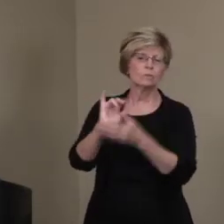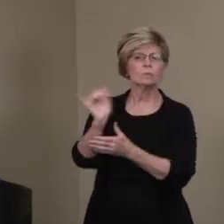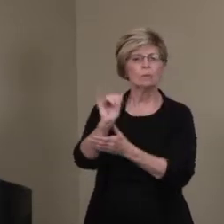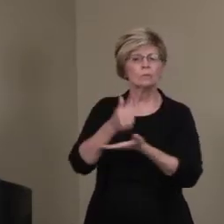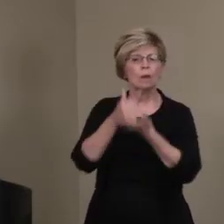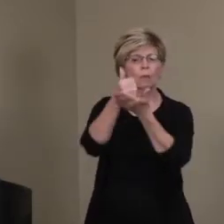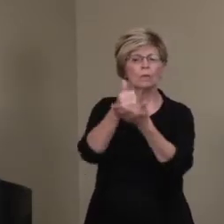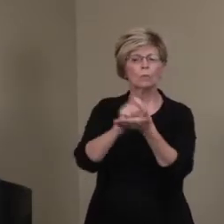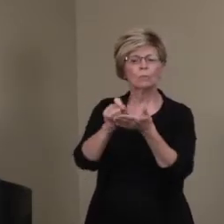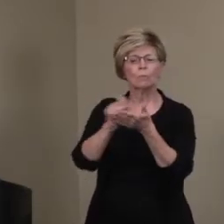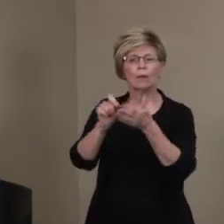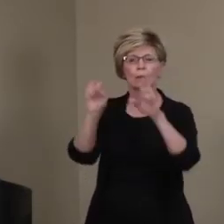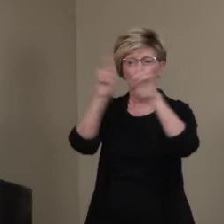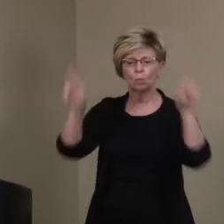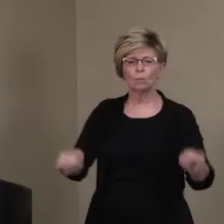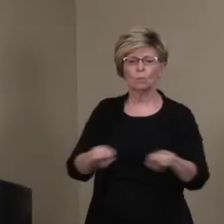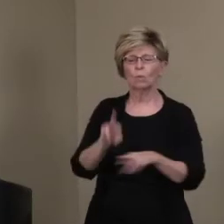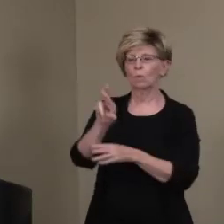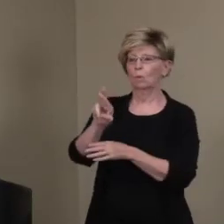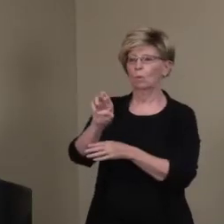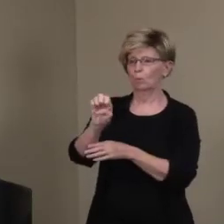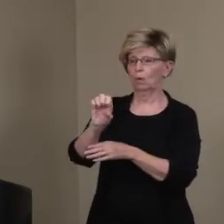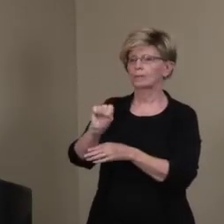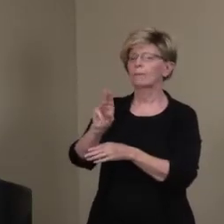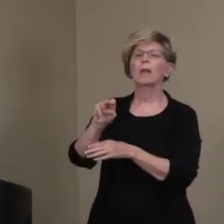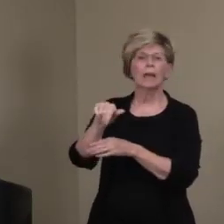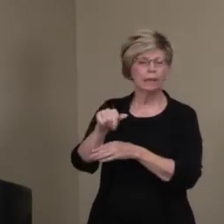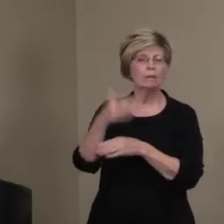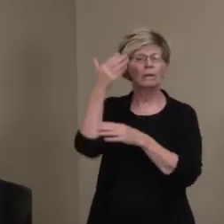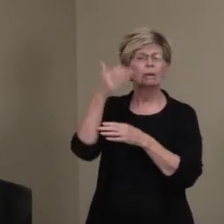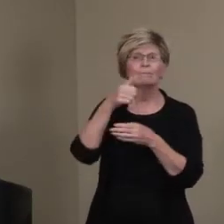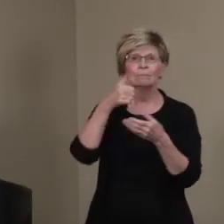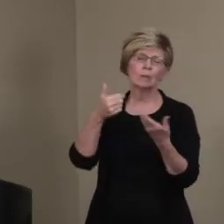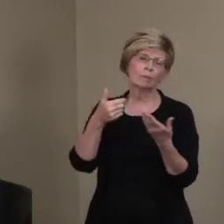be supportive and can help write resumes